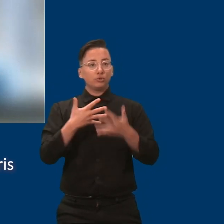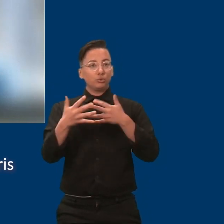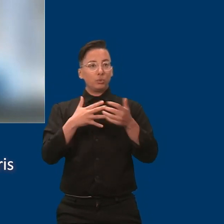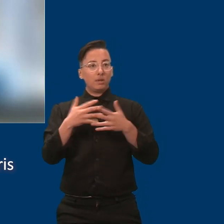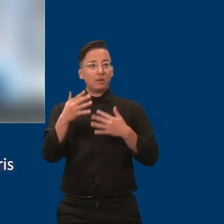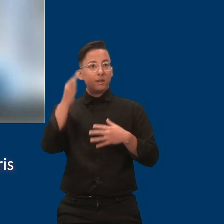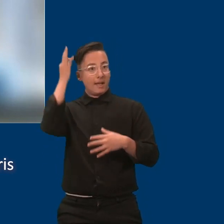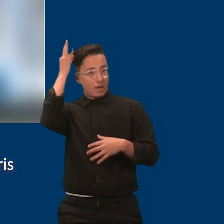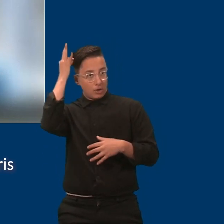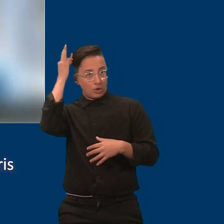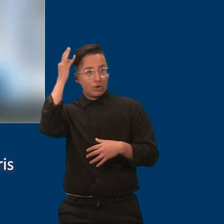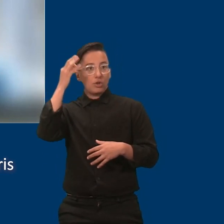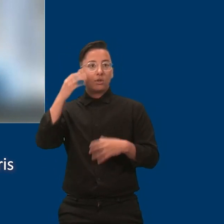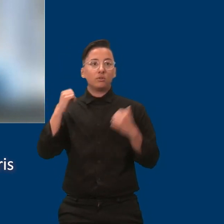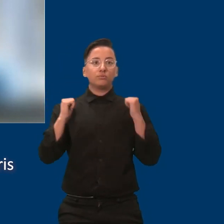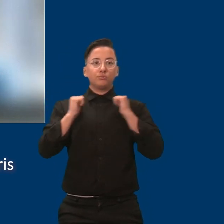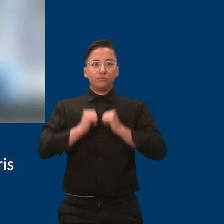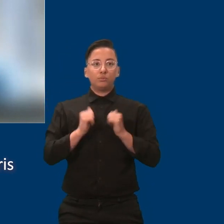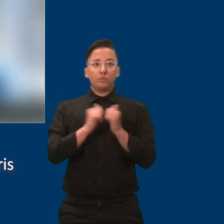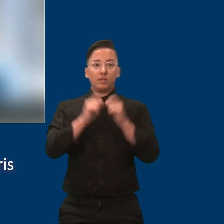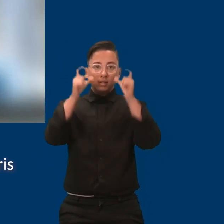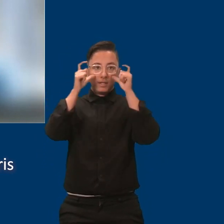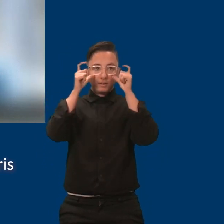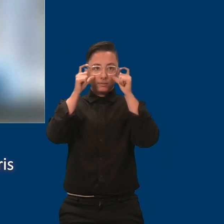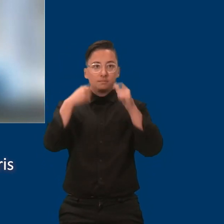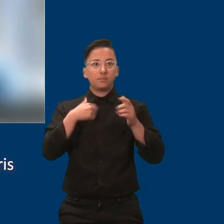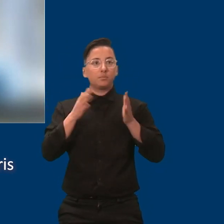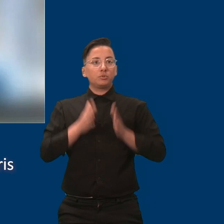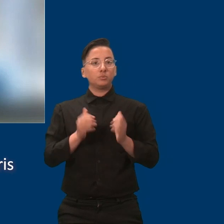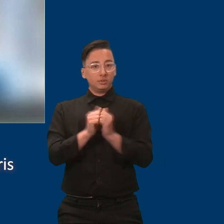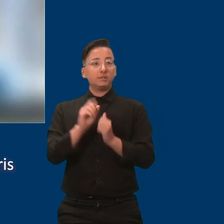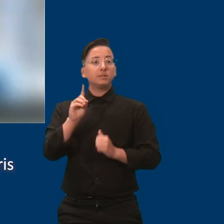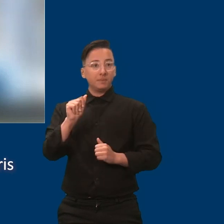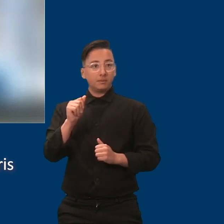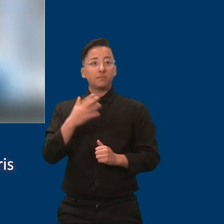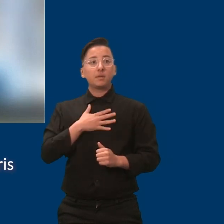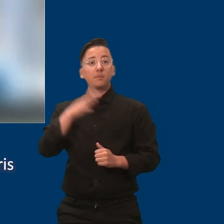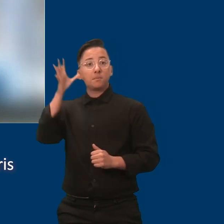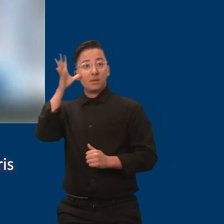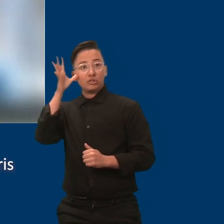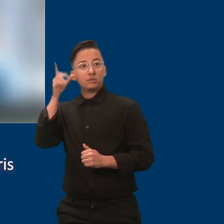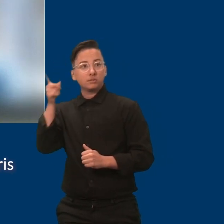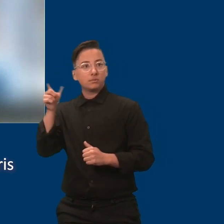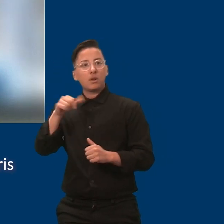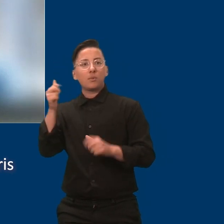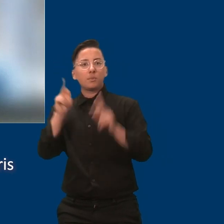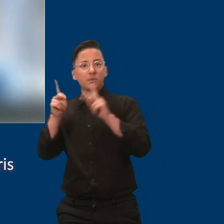I'm also a disabled person, whose parents and other champions fought for my right to learn alongside my peers.